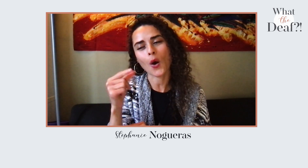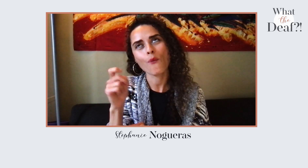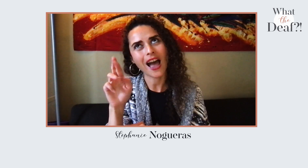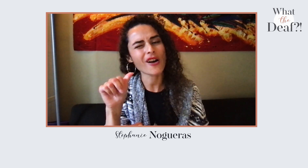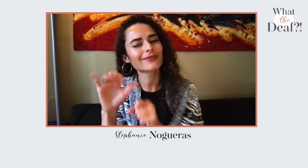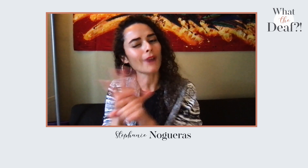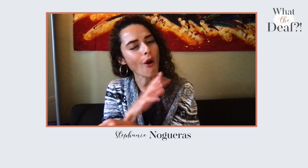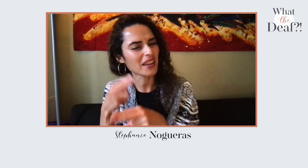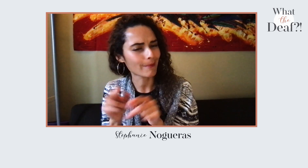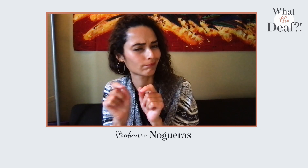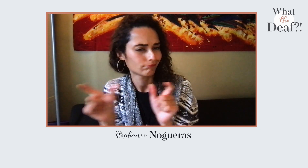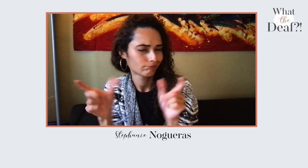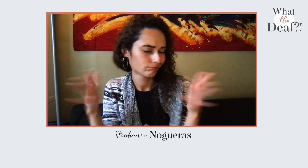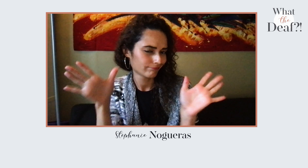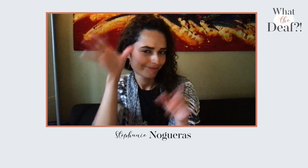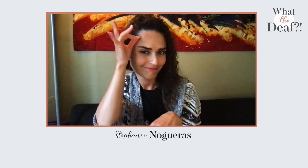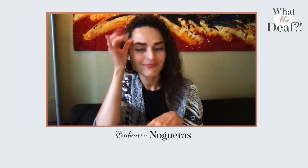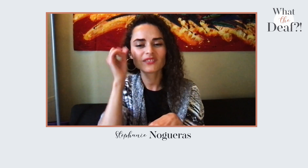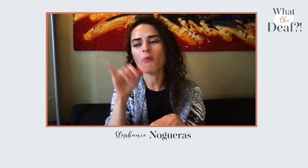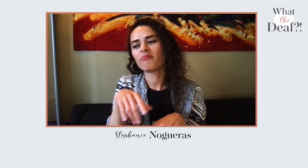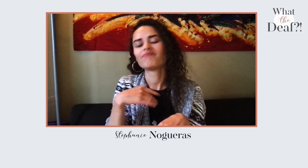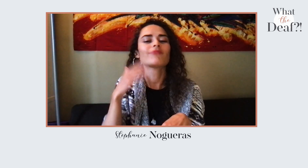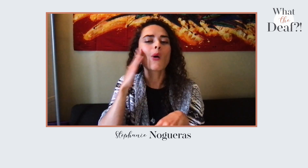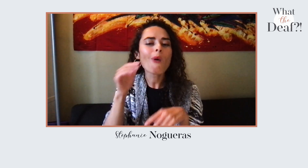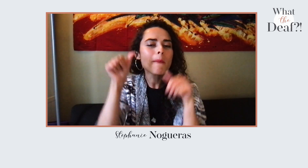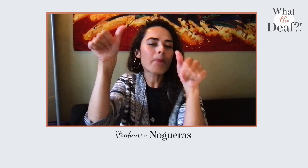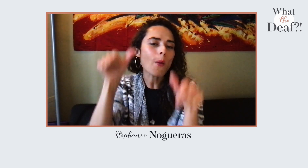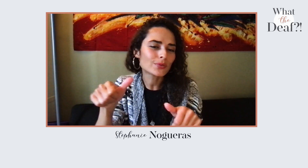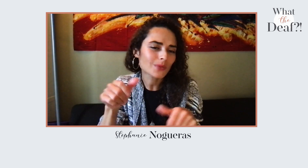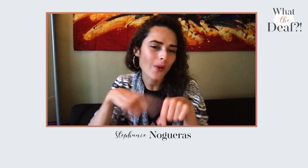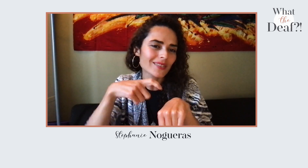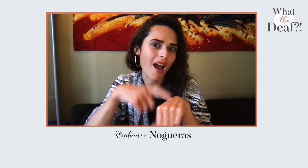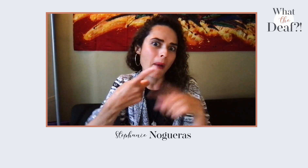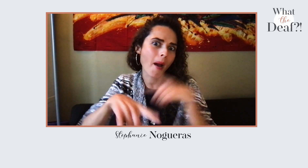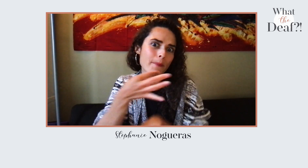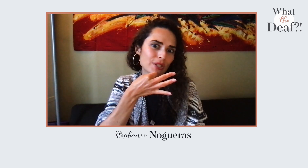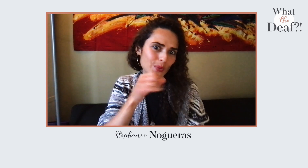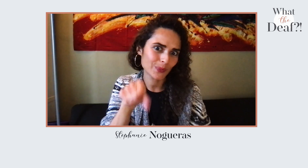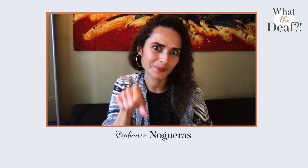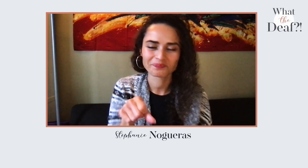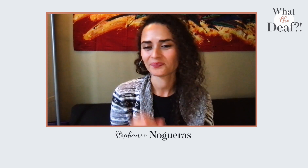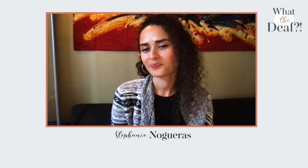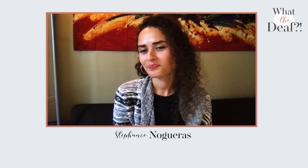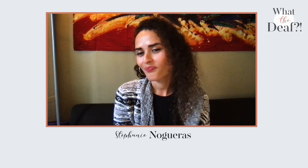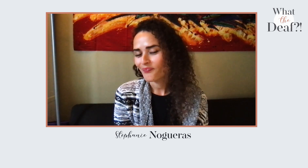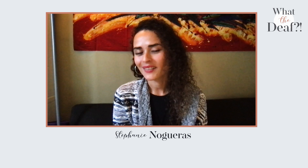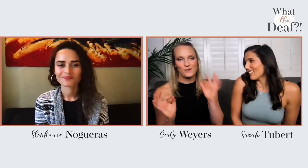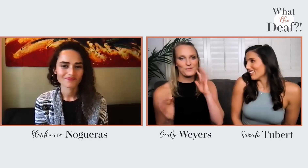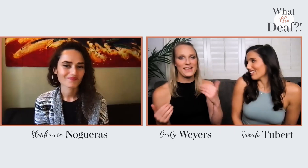That's my just full name, it's easy to remember, and I'll post when the time comes soon about that movie, hopefully.